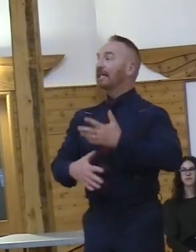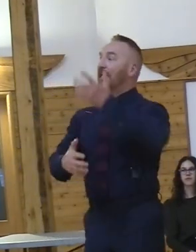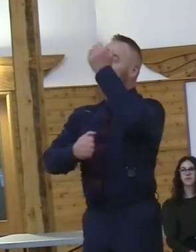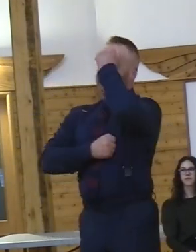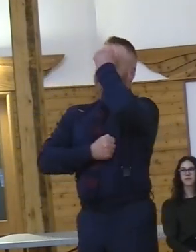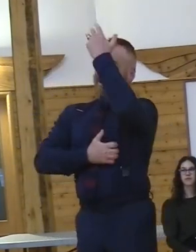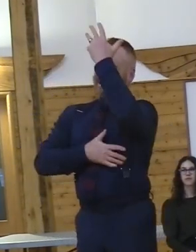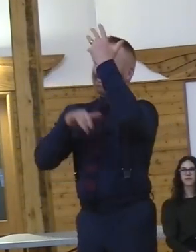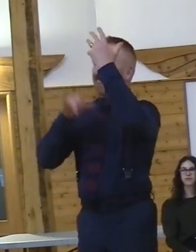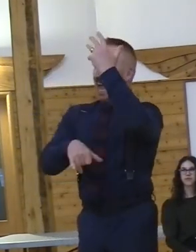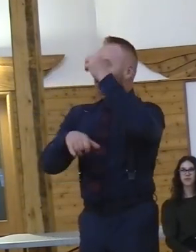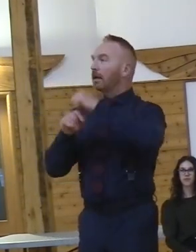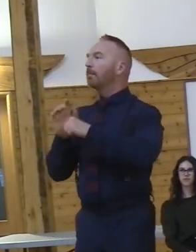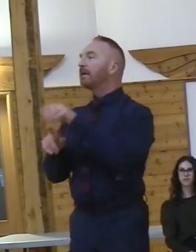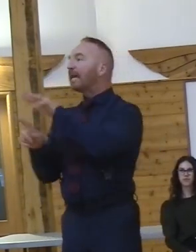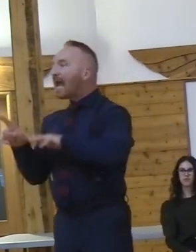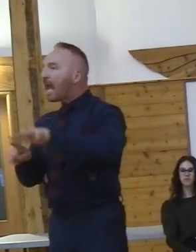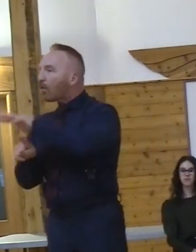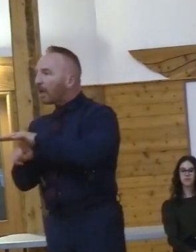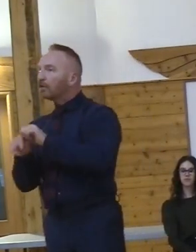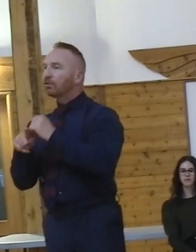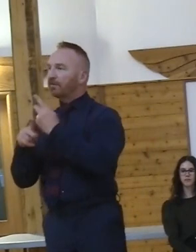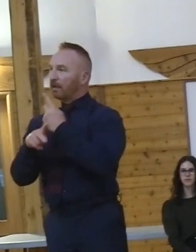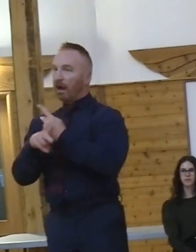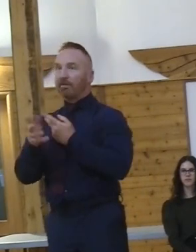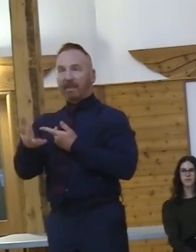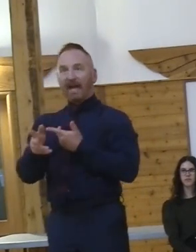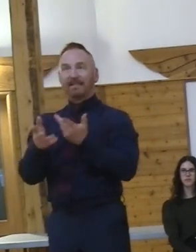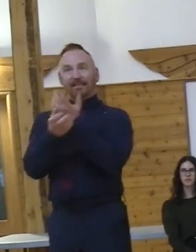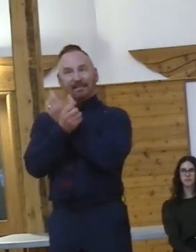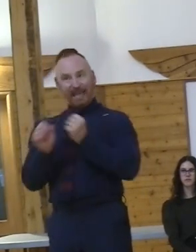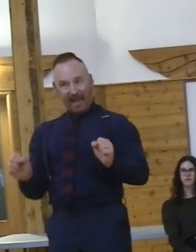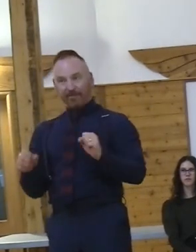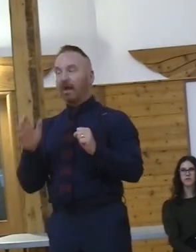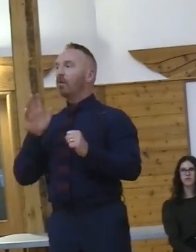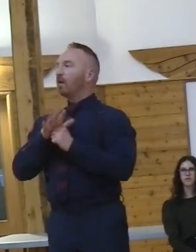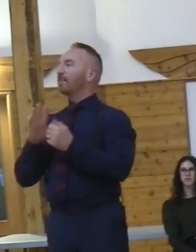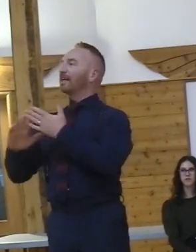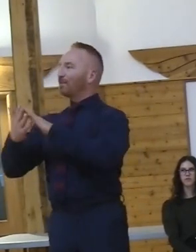It's about creating a space to center our voices, needs, anger, beauty and joy.